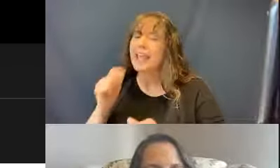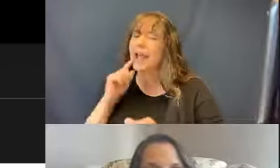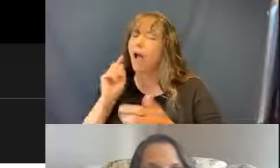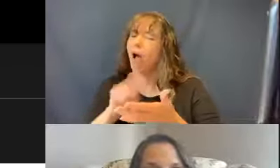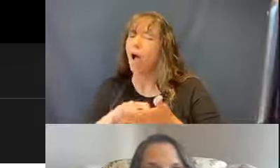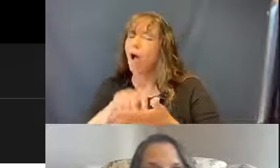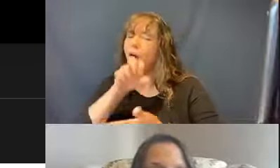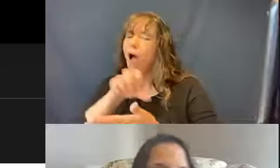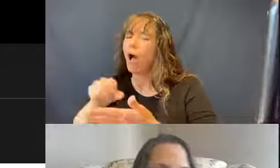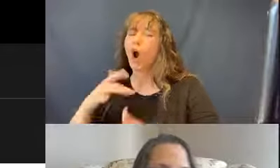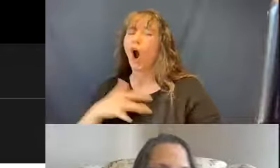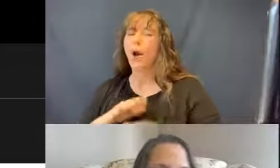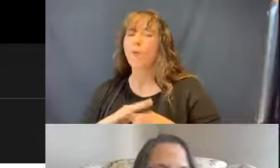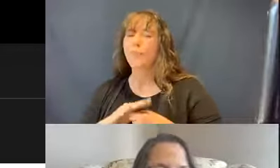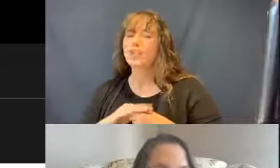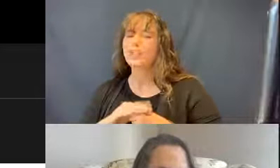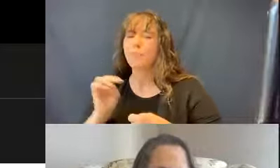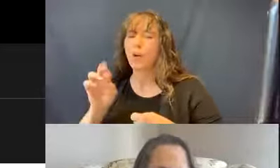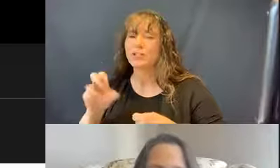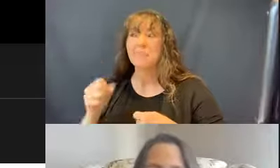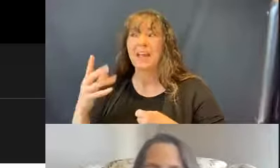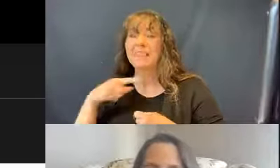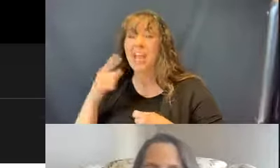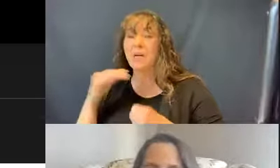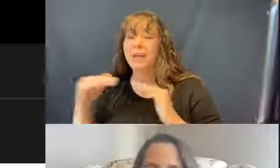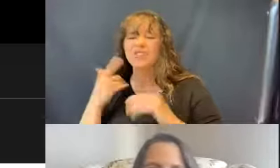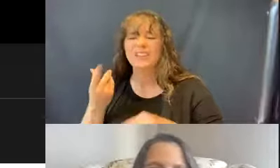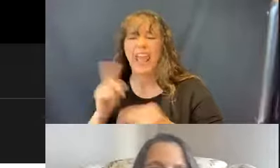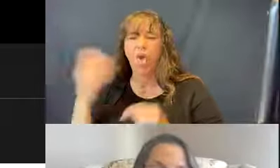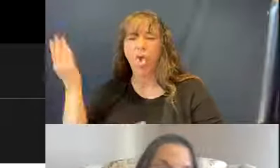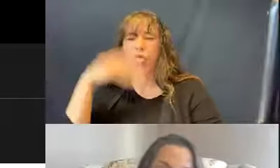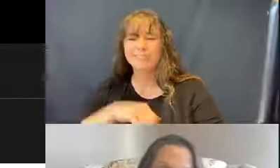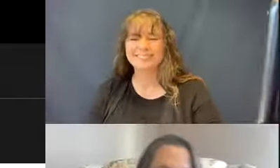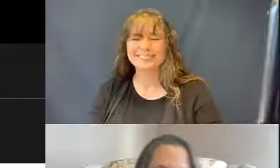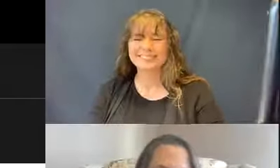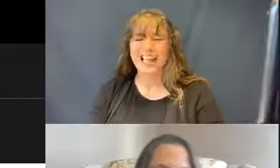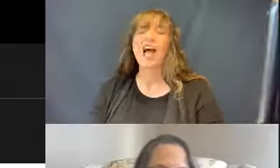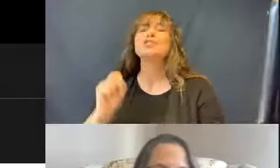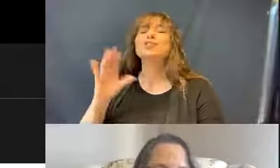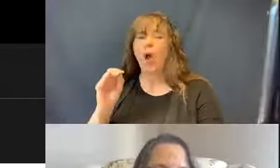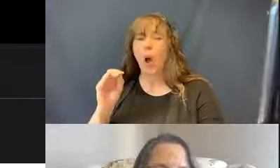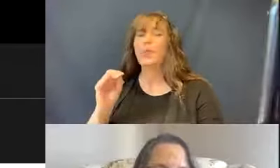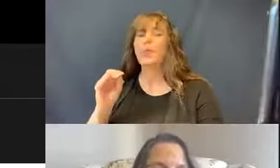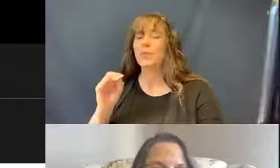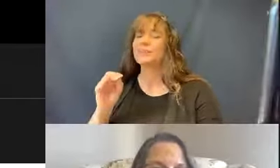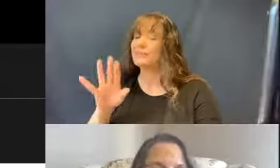that many of my hearing peers can't. So this has been verified by the cardiologist, and